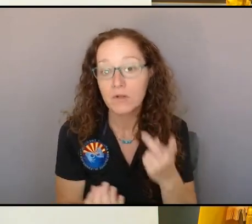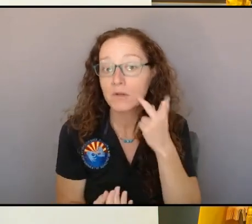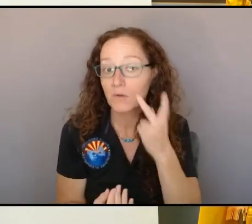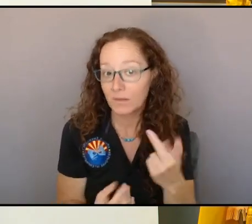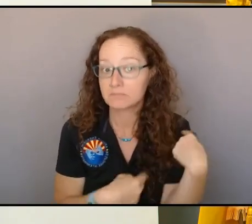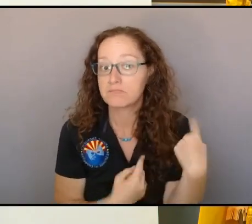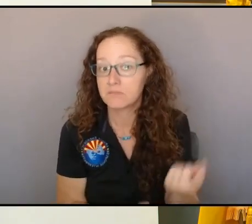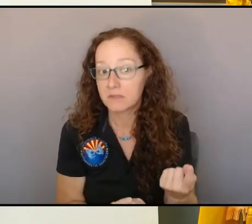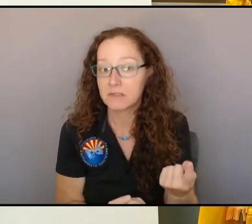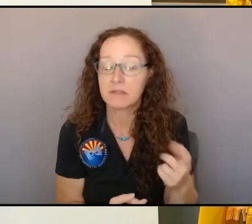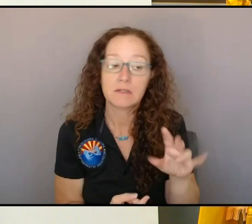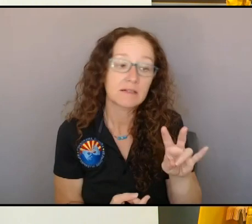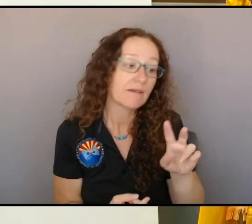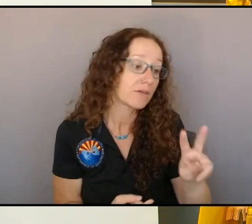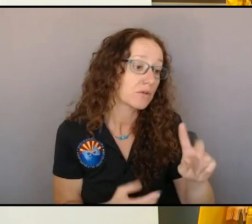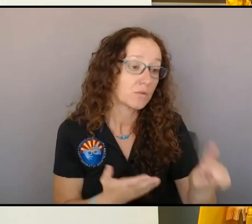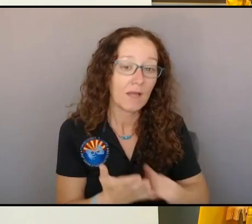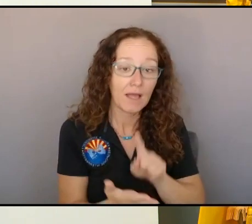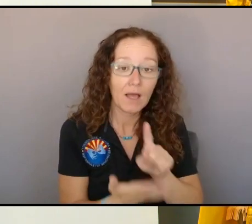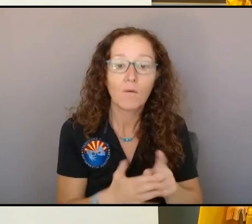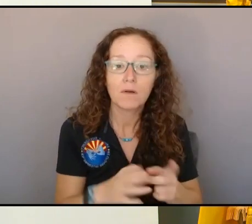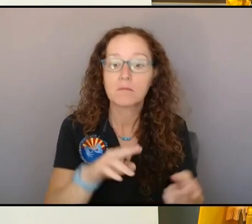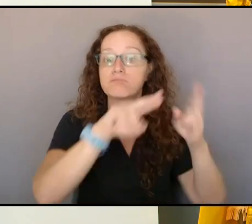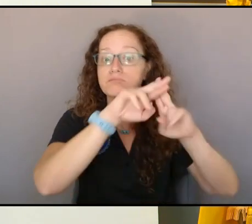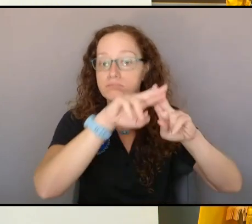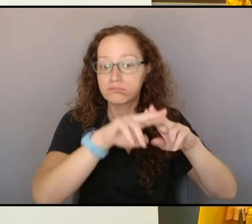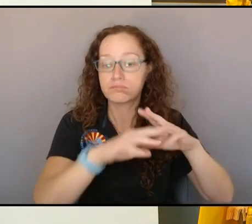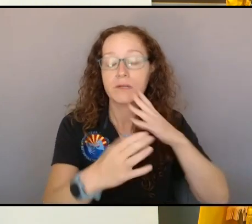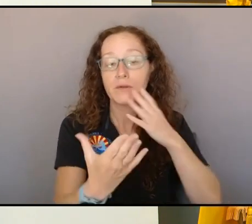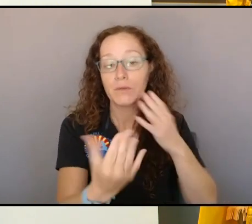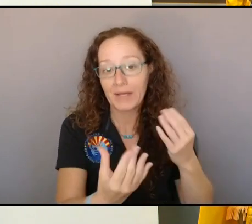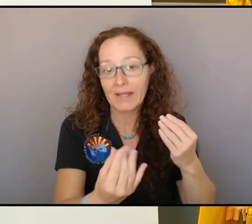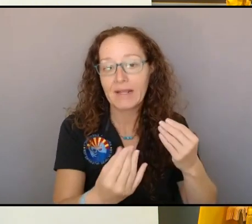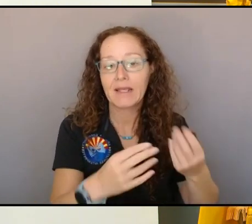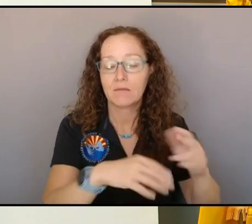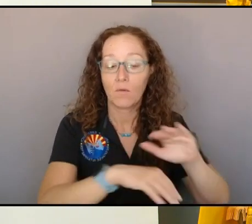hours. The nighttime recoveries have been well above what we